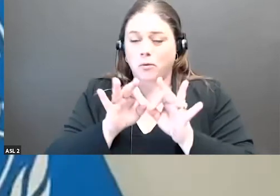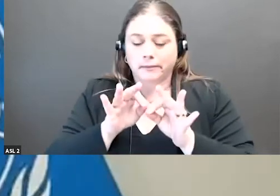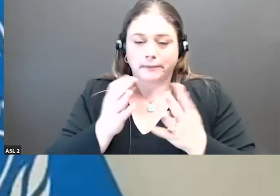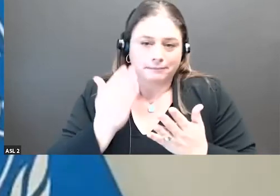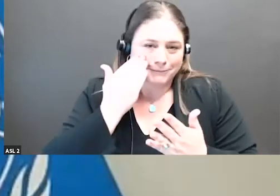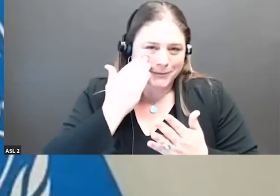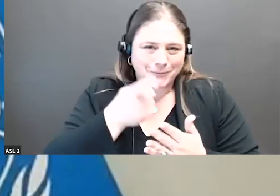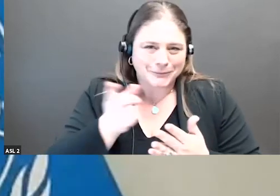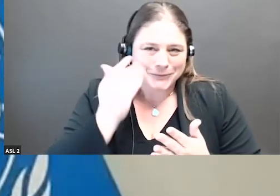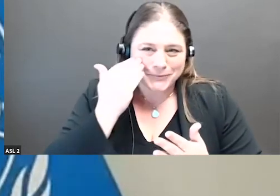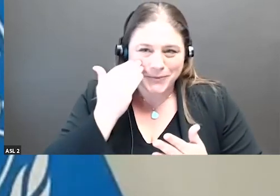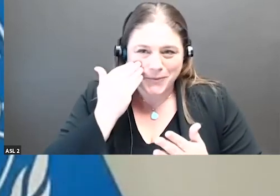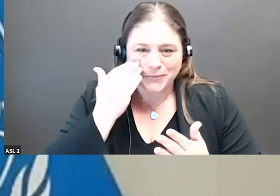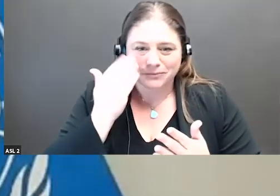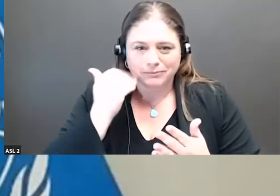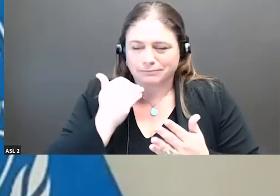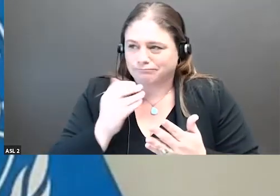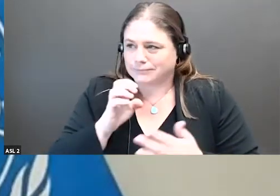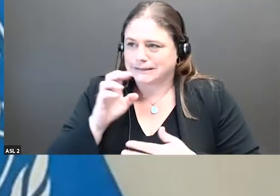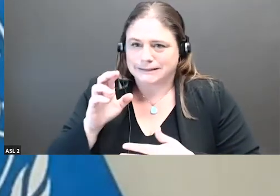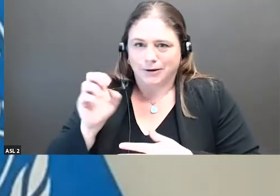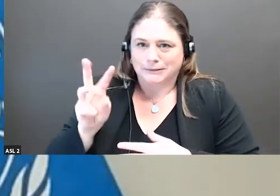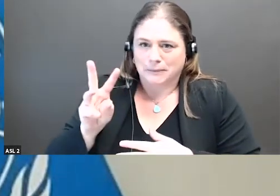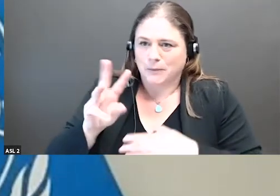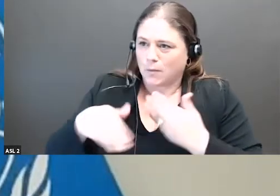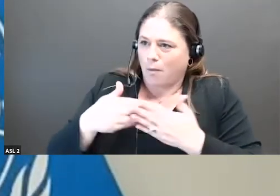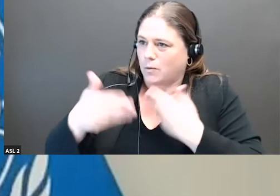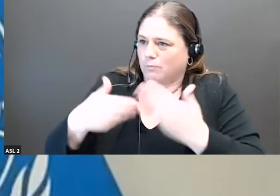everything your organization does is based on this principle. But really I'm preaching to